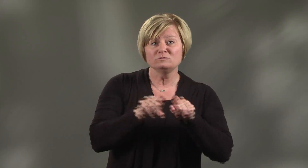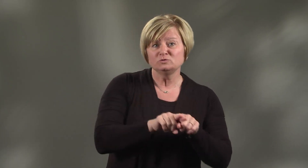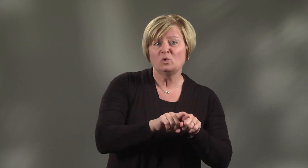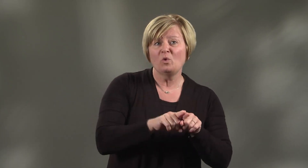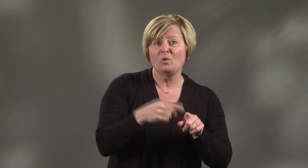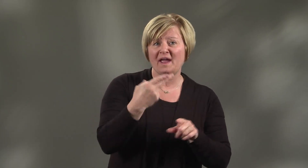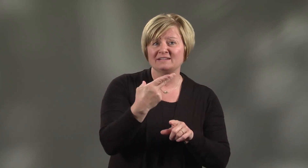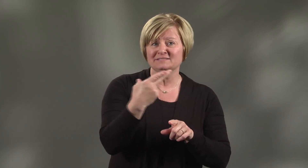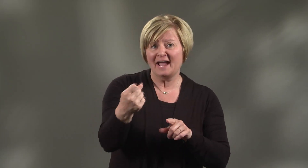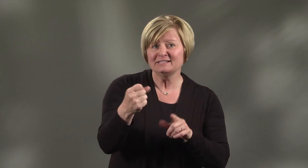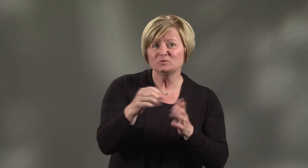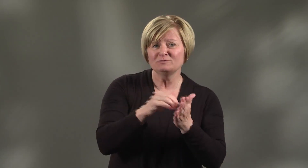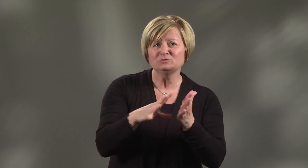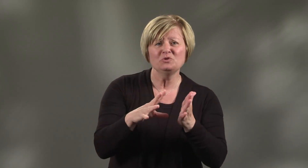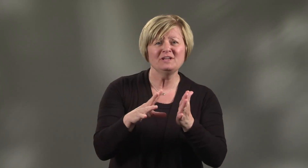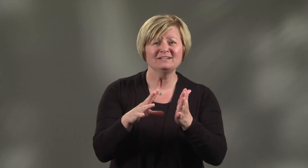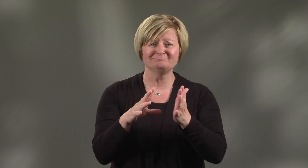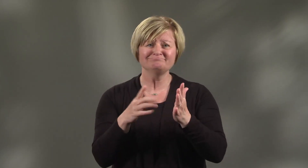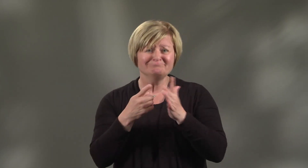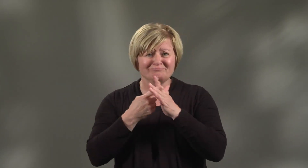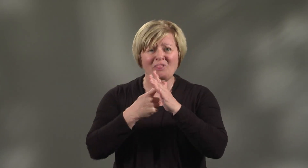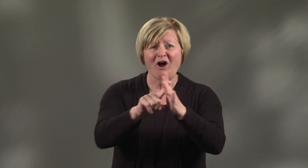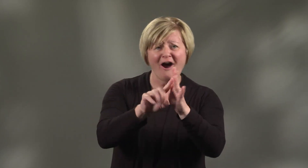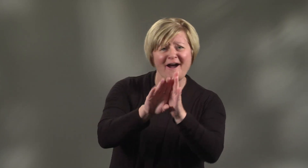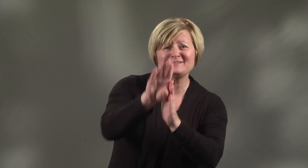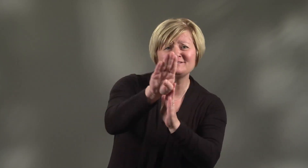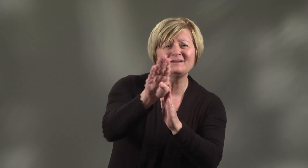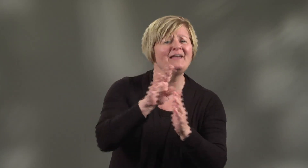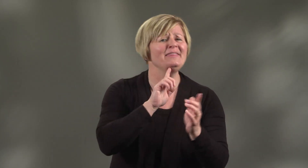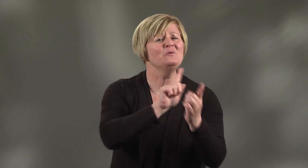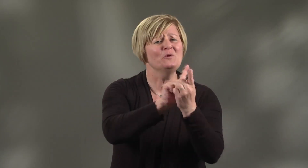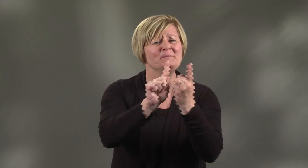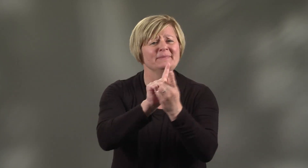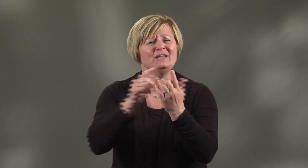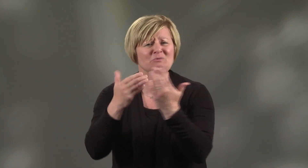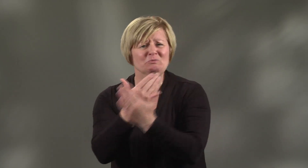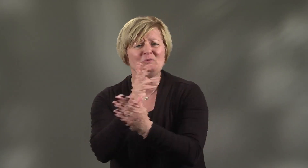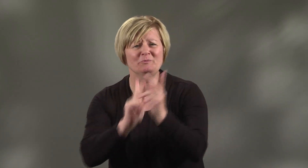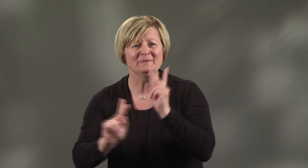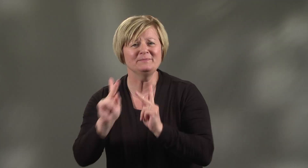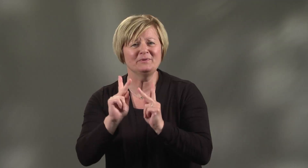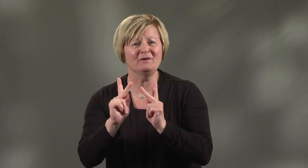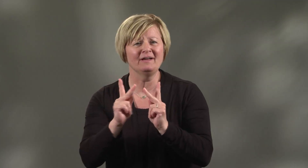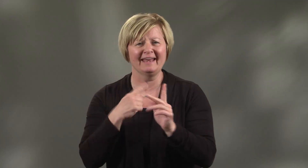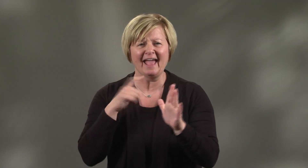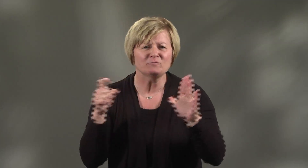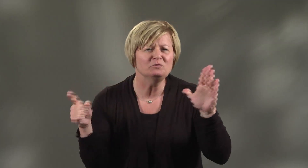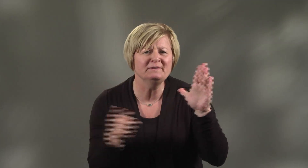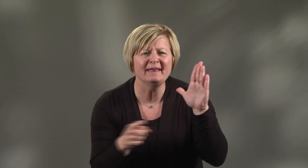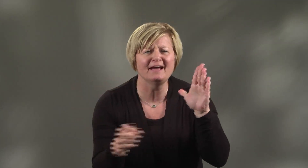Also, as high school students launch, they will meet many new people and have to navigate without the support